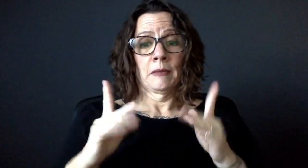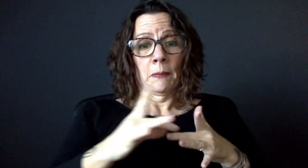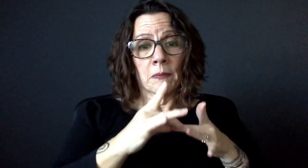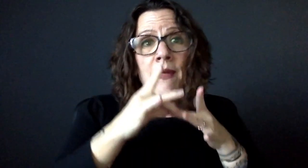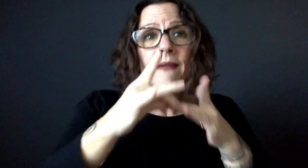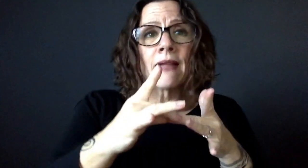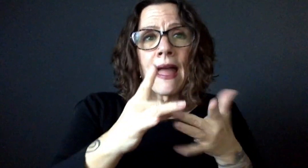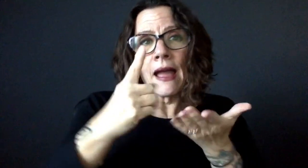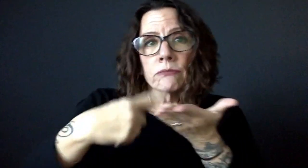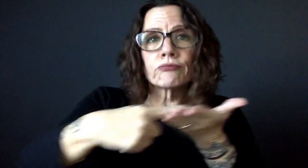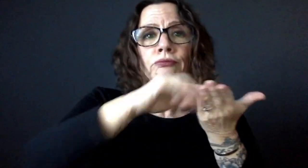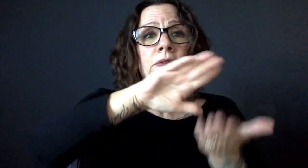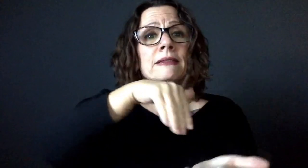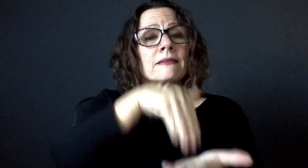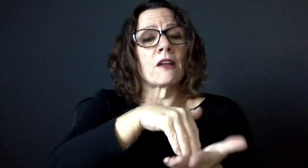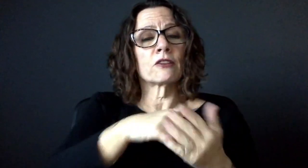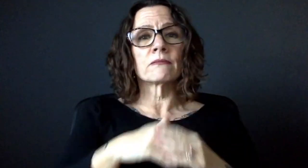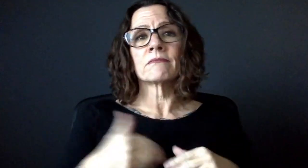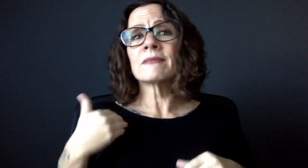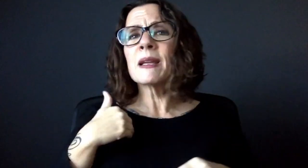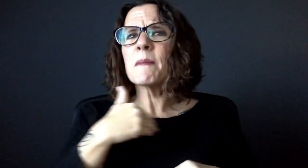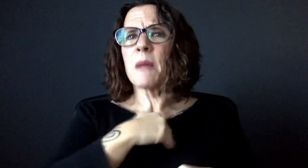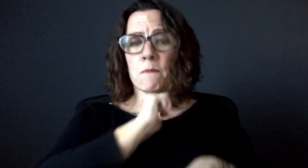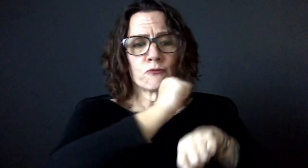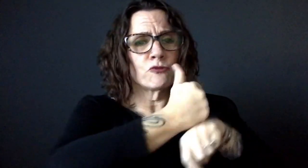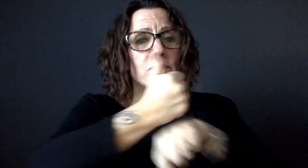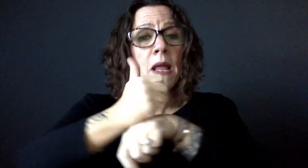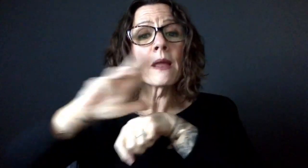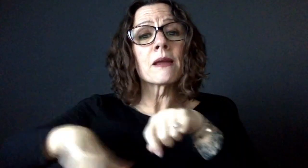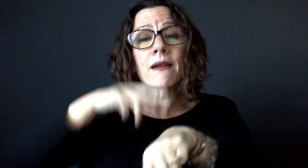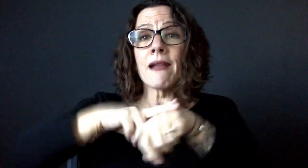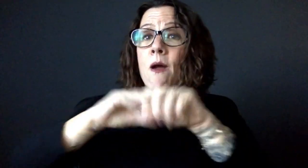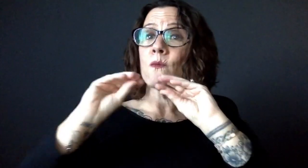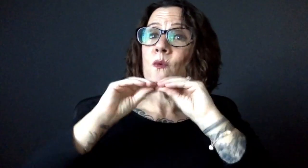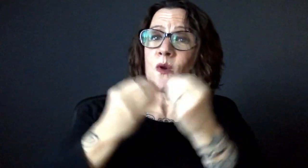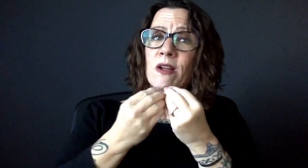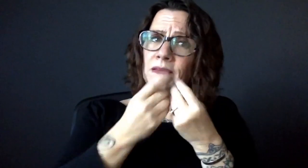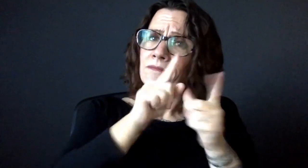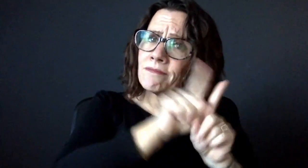constituency led centers, membership based national organizations,